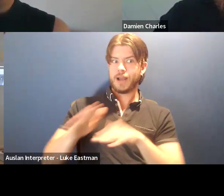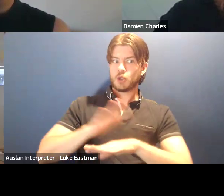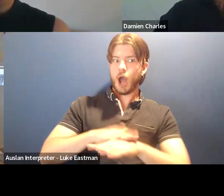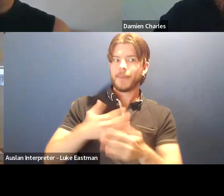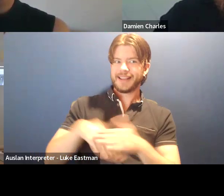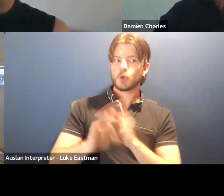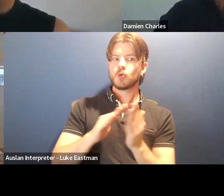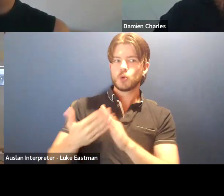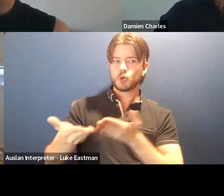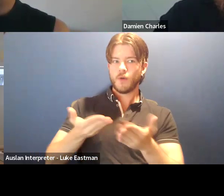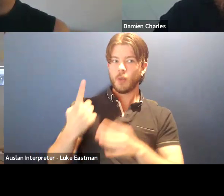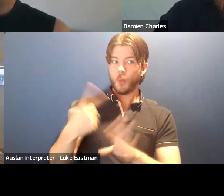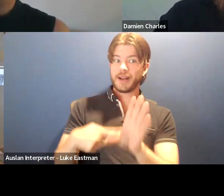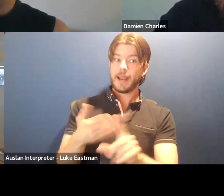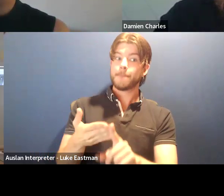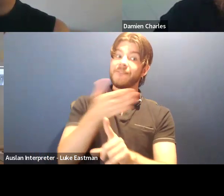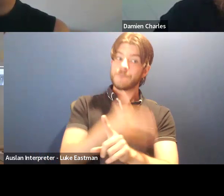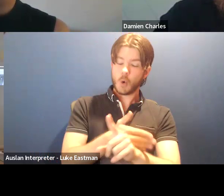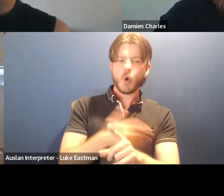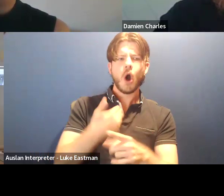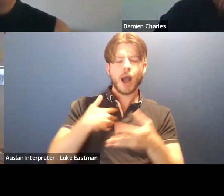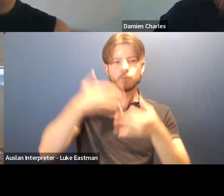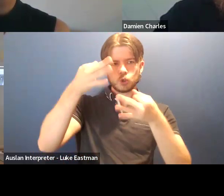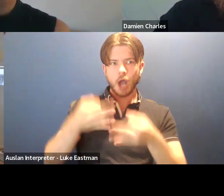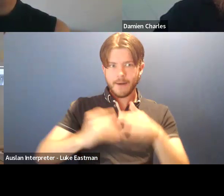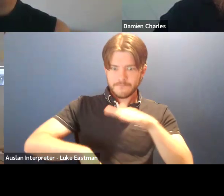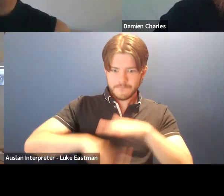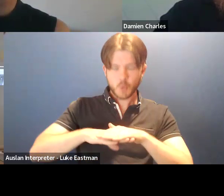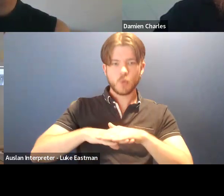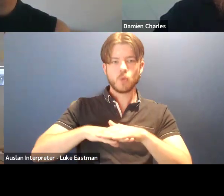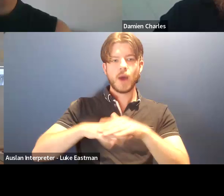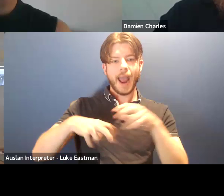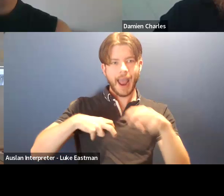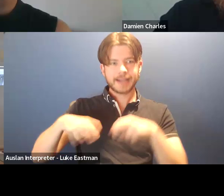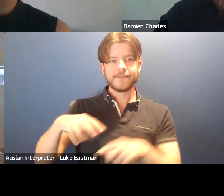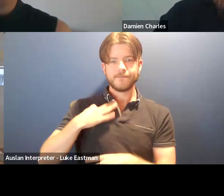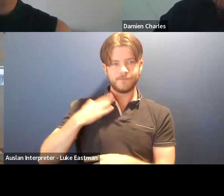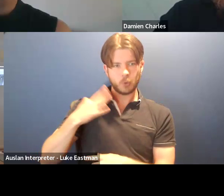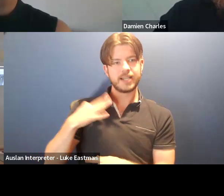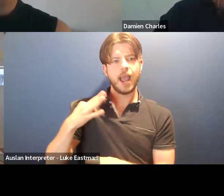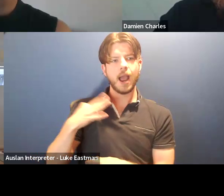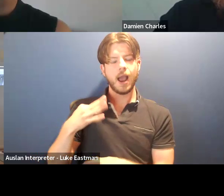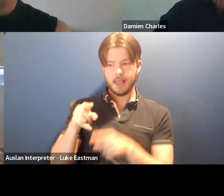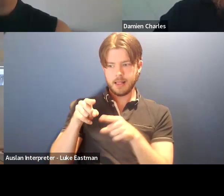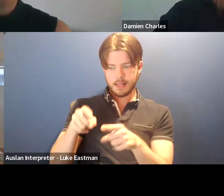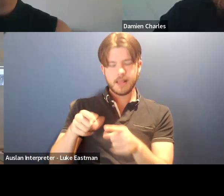decided to go for the active volunteering where I got a lot of